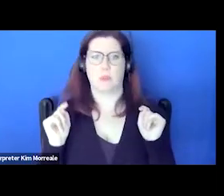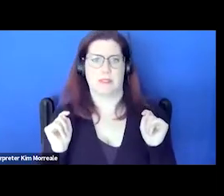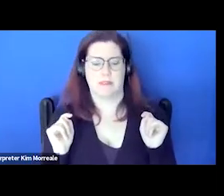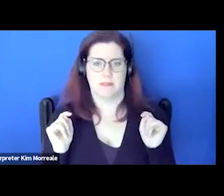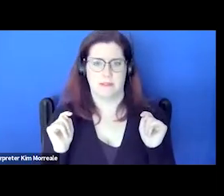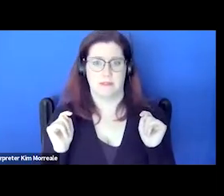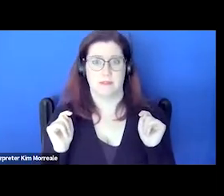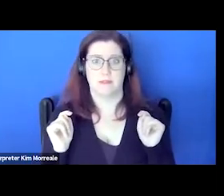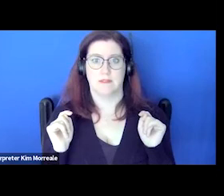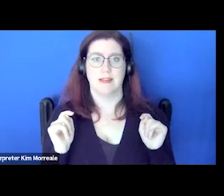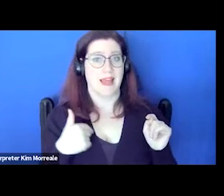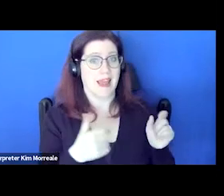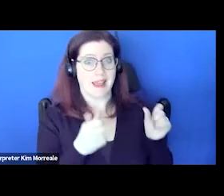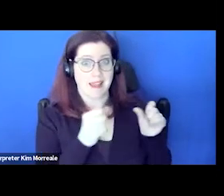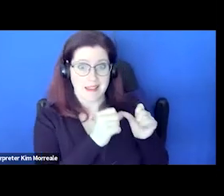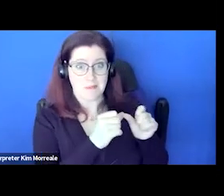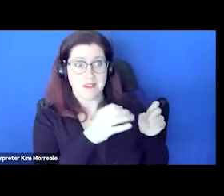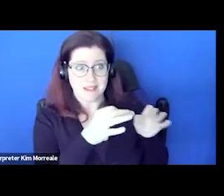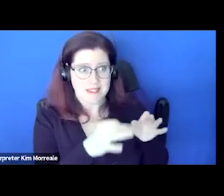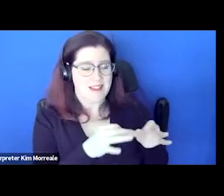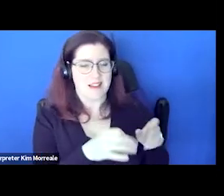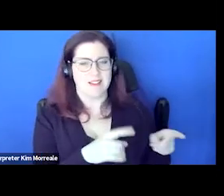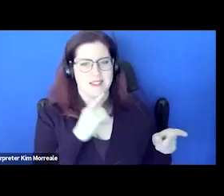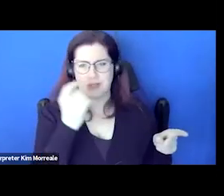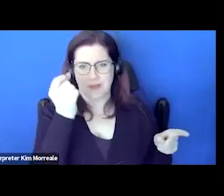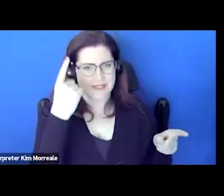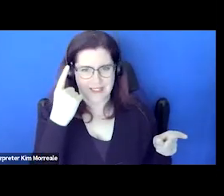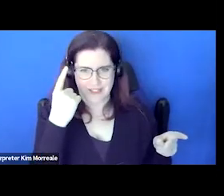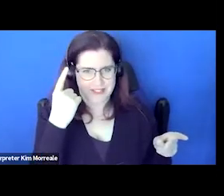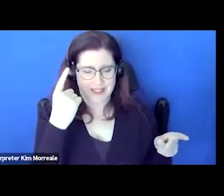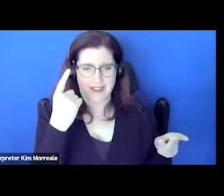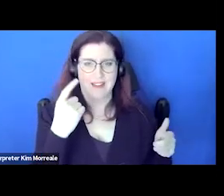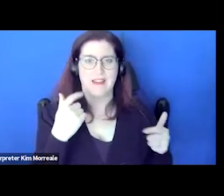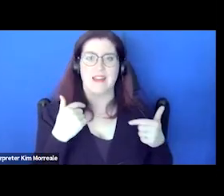And I kept trying to explain to her, but she wasn't understanding that I had to address